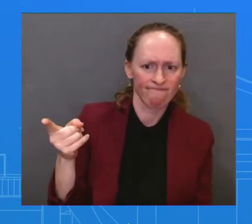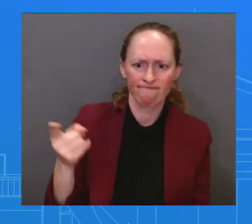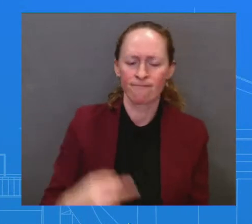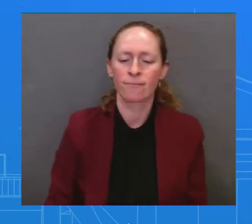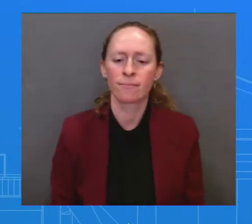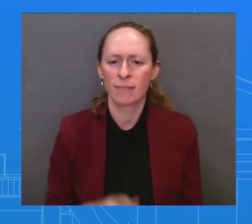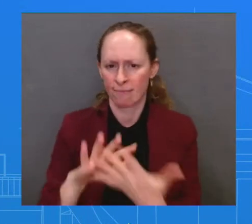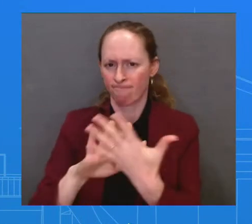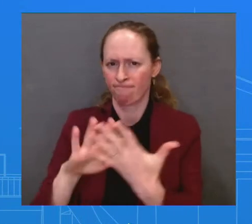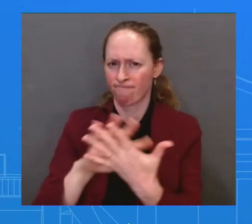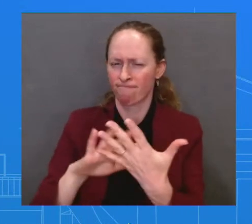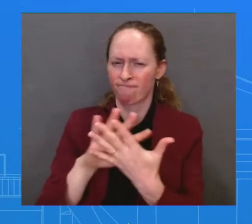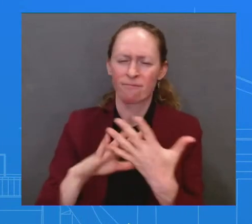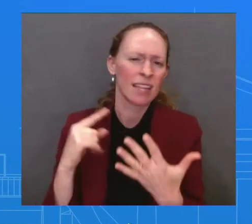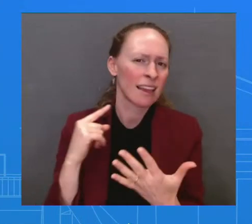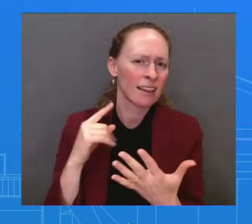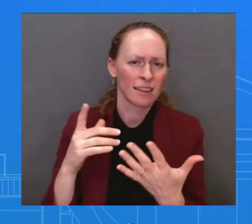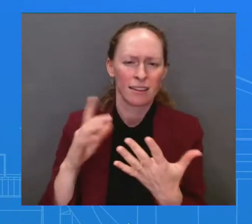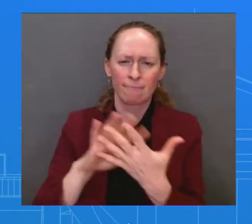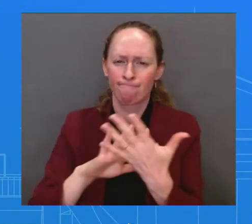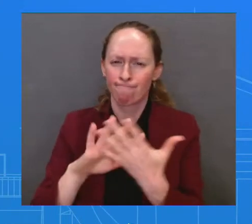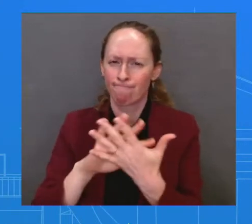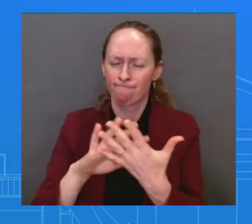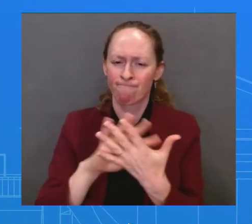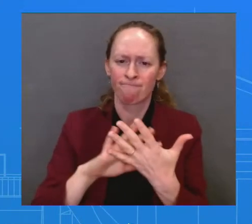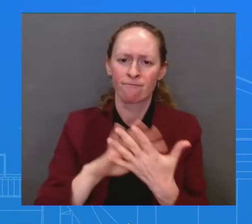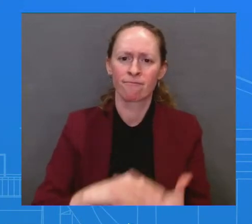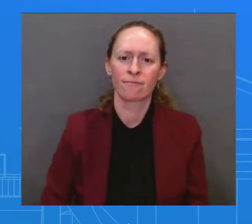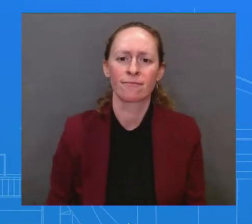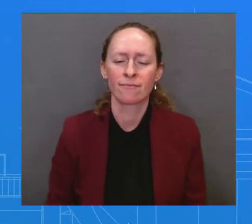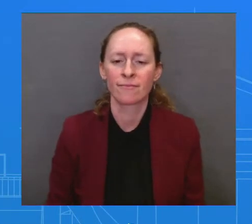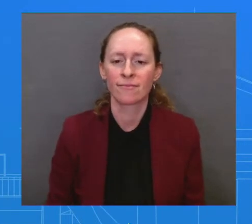What's your sense of it? Mr. Sullivan: As soon as we heard from the Canadian Prime Minister